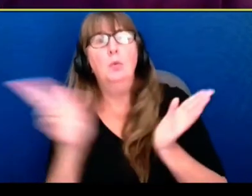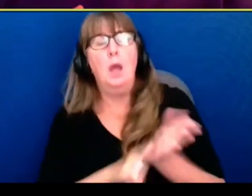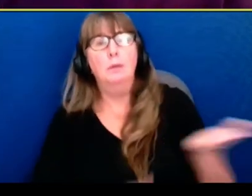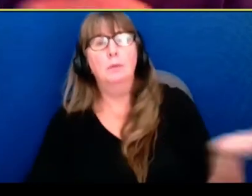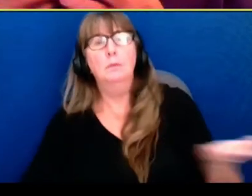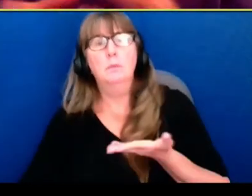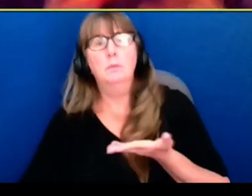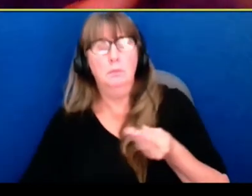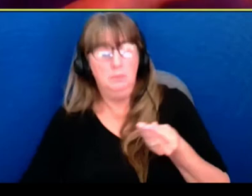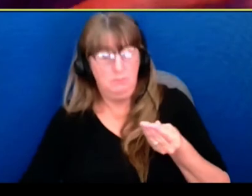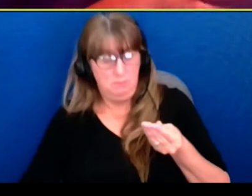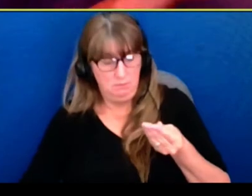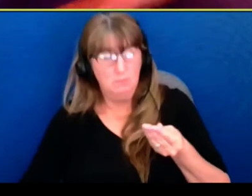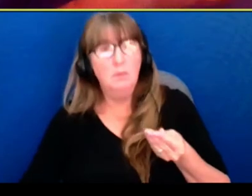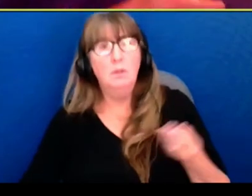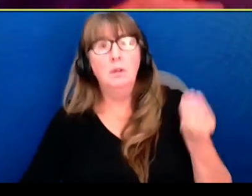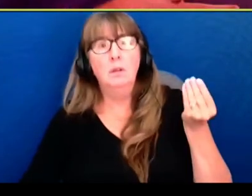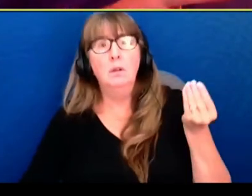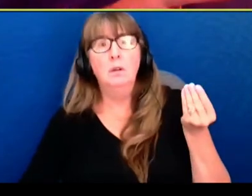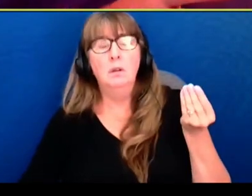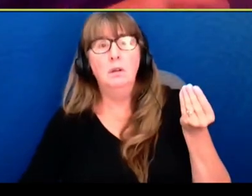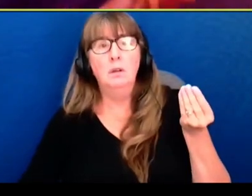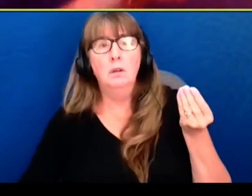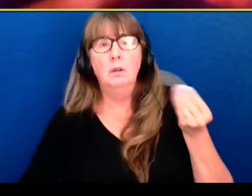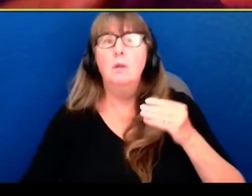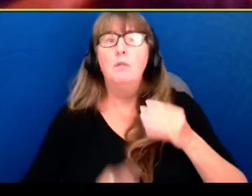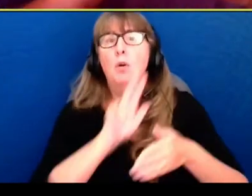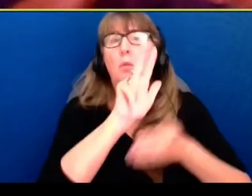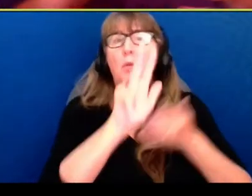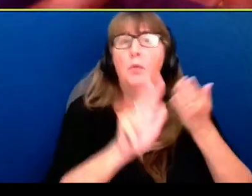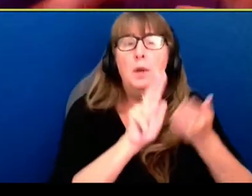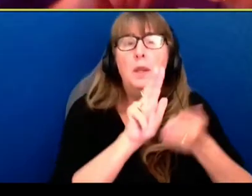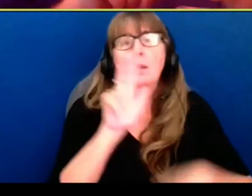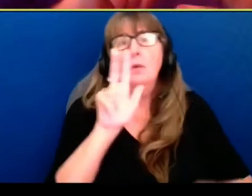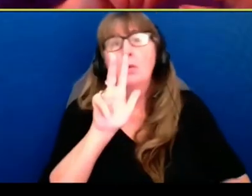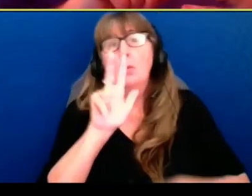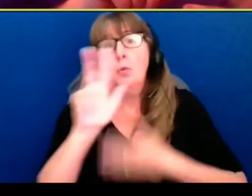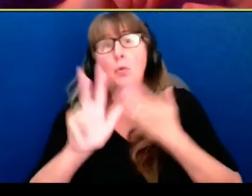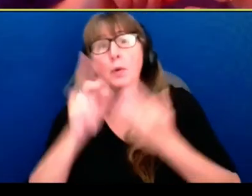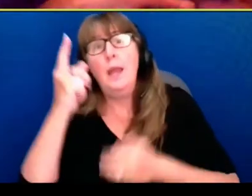What had gone from three to three and a half hour IEP meetings because of his disabilities,